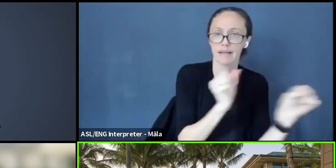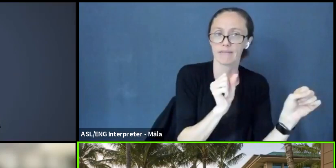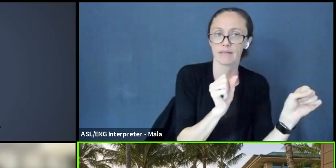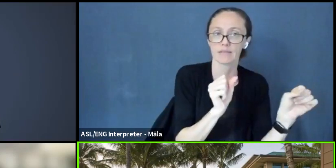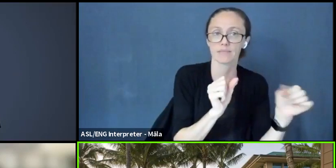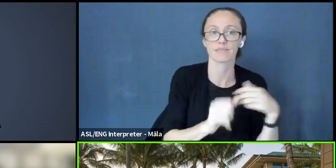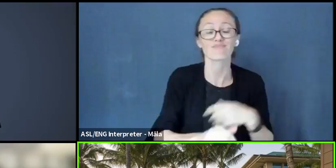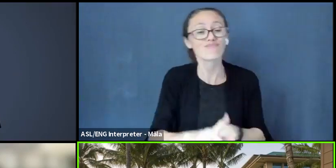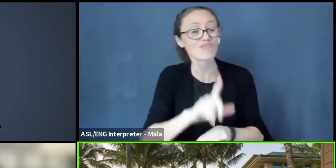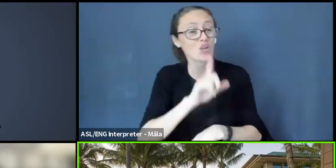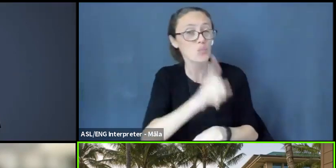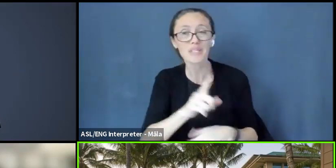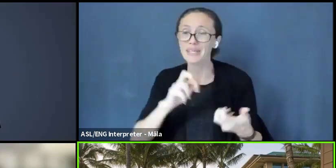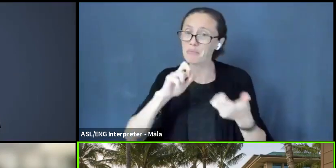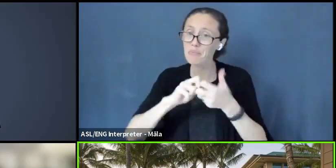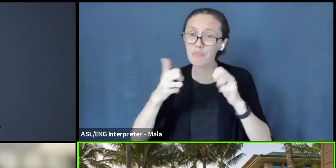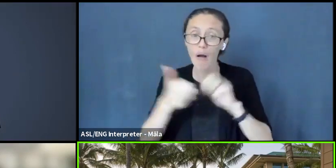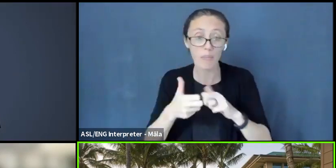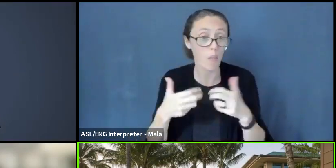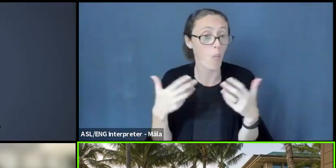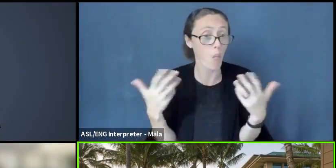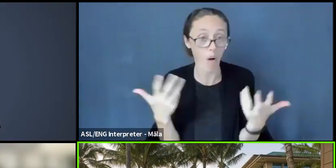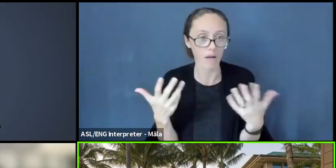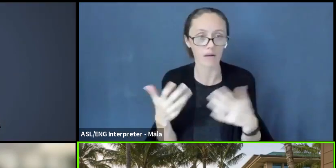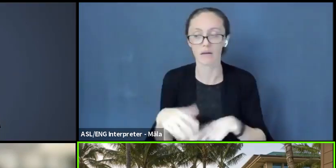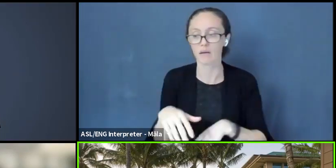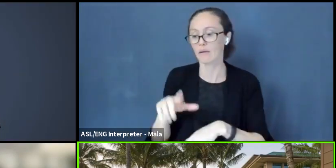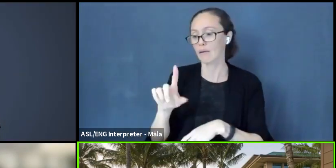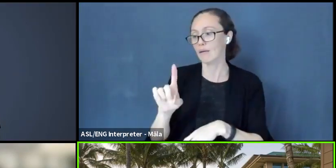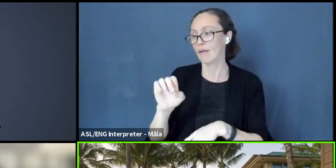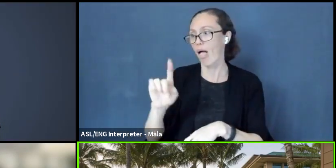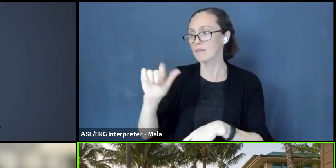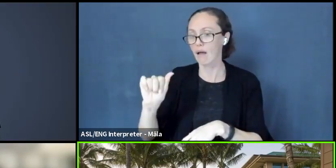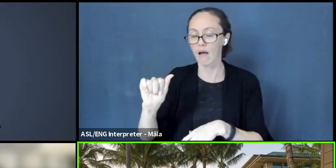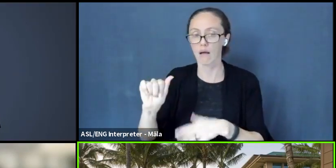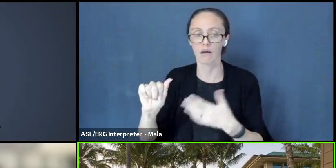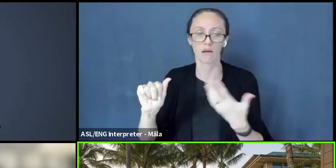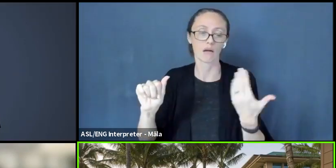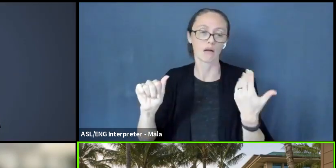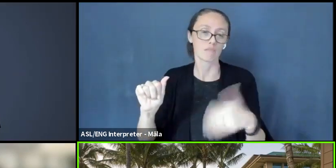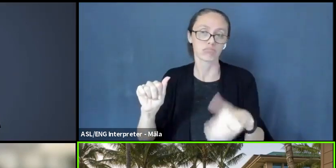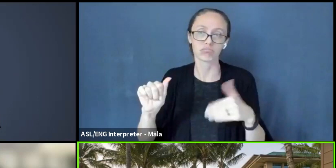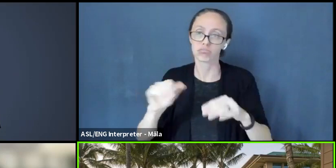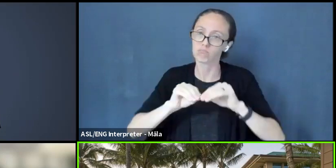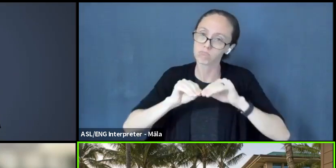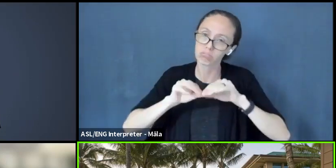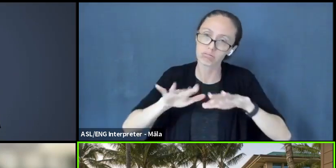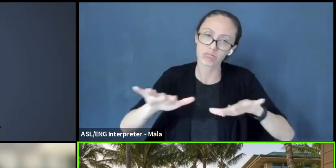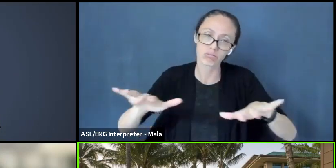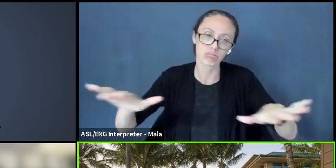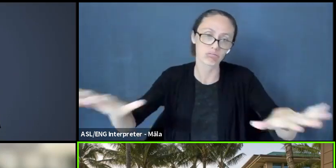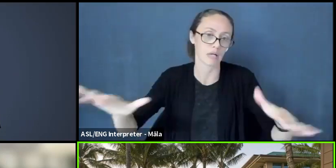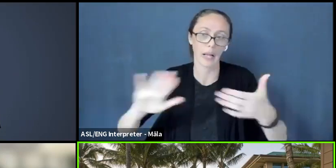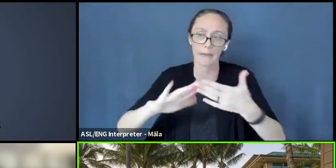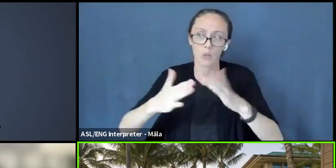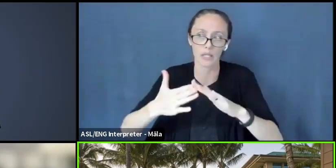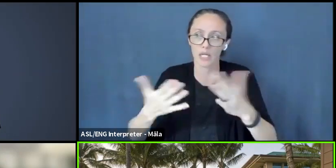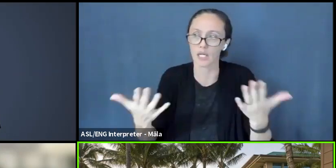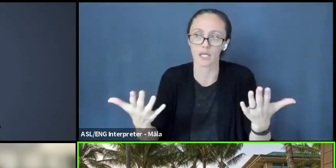so much in our community. It's really hard to know exactly who has been exposed.